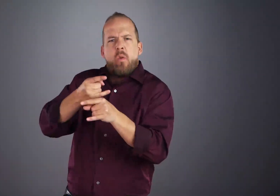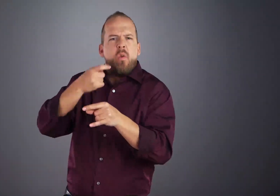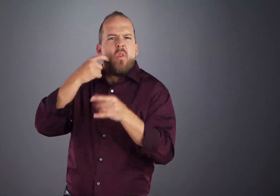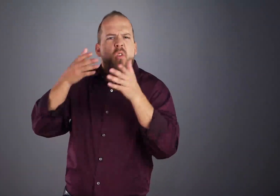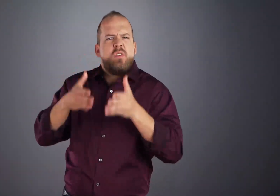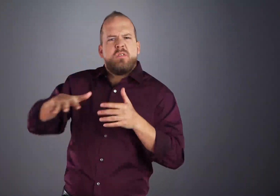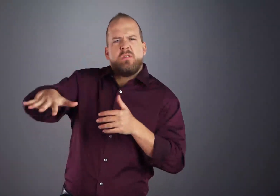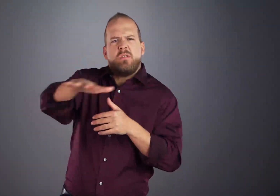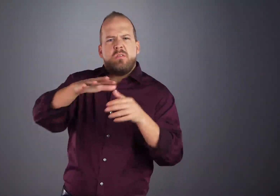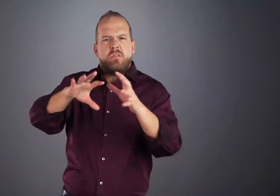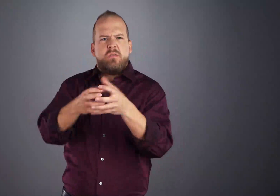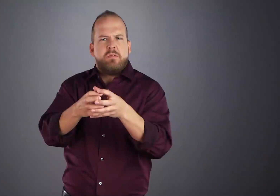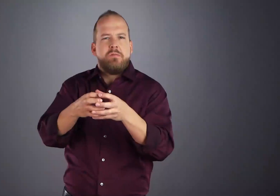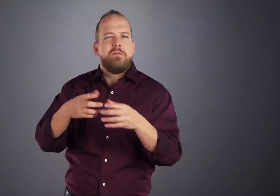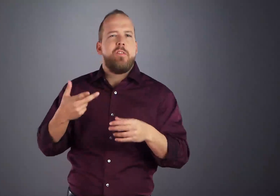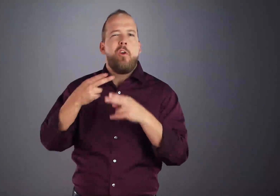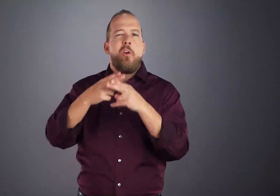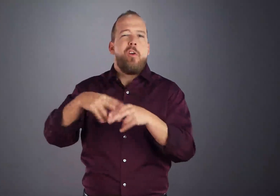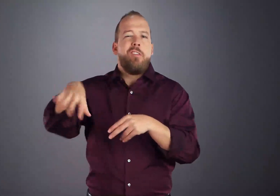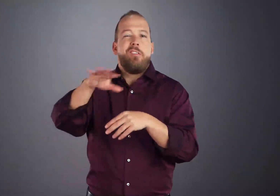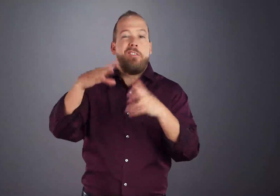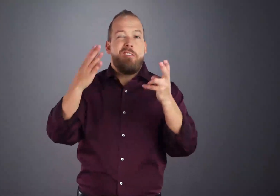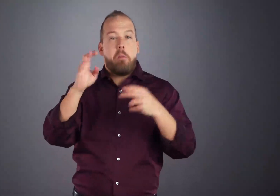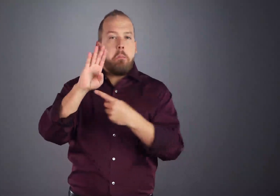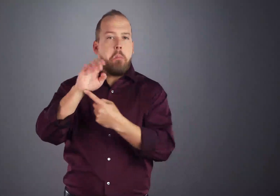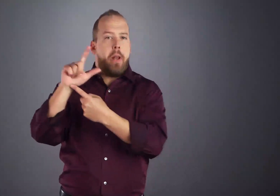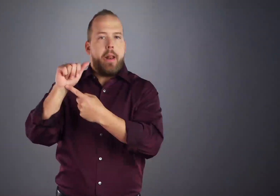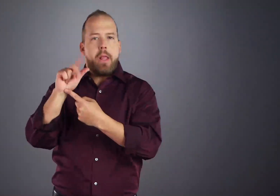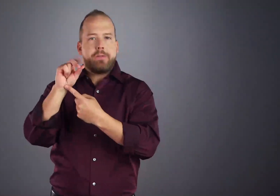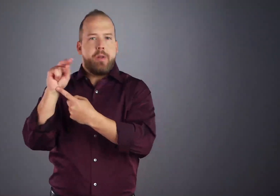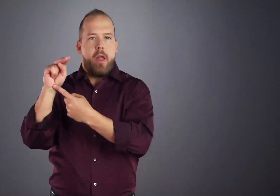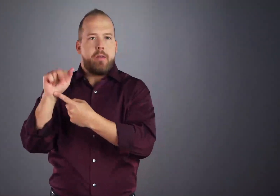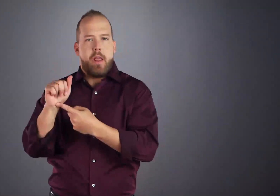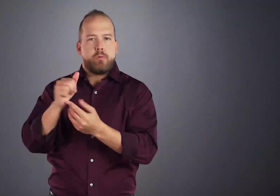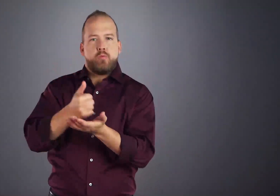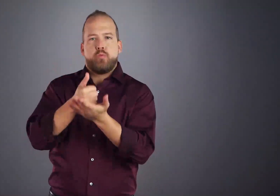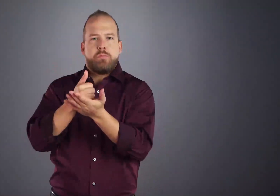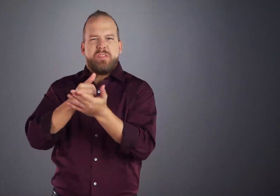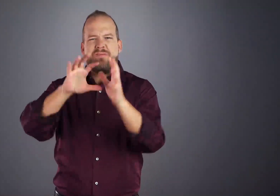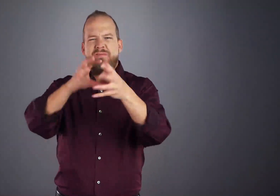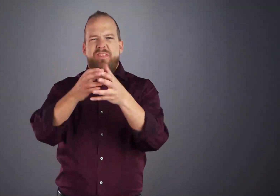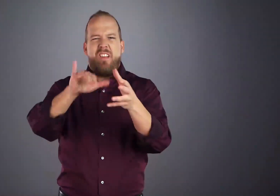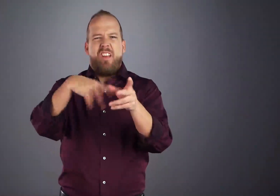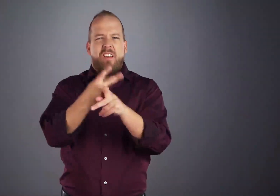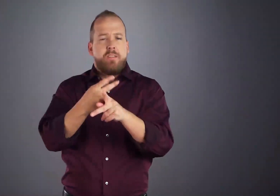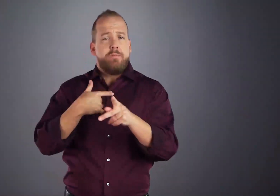Under the so-called belladonna treatment my brain cleared.